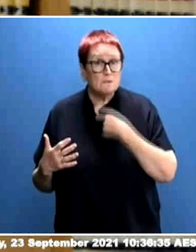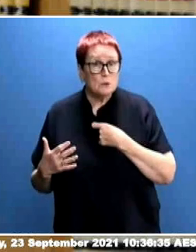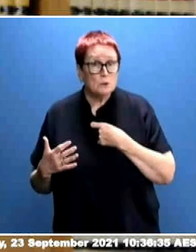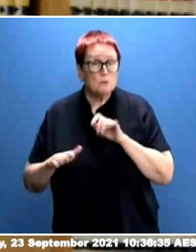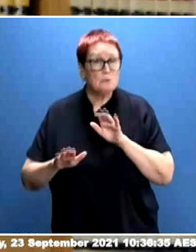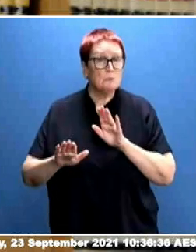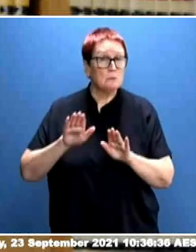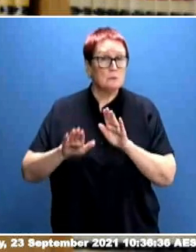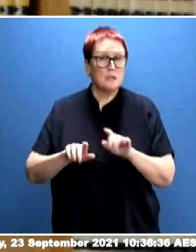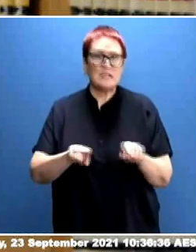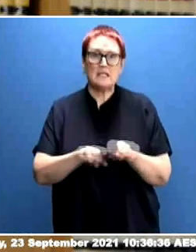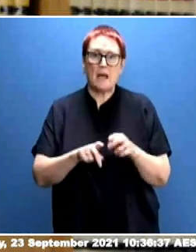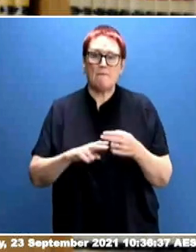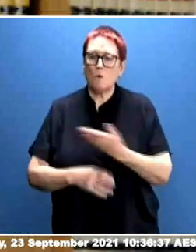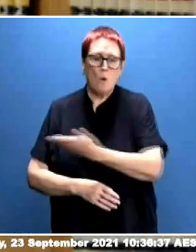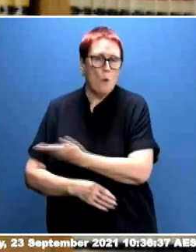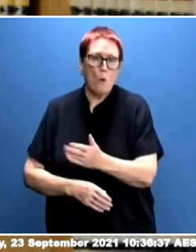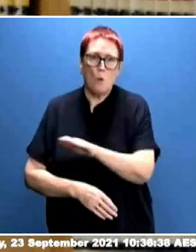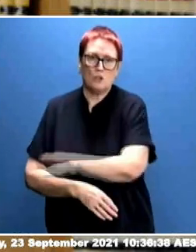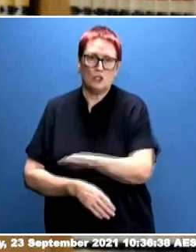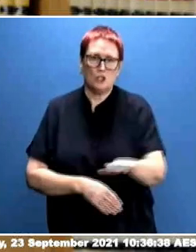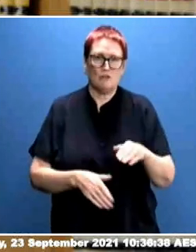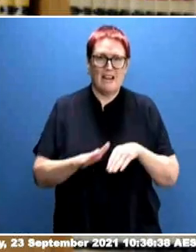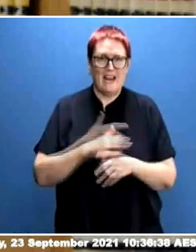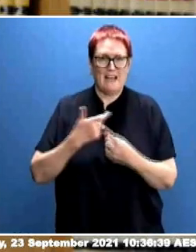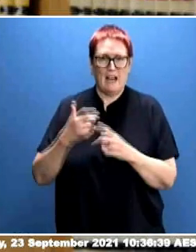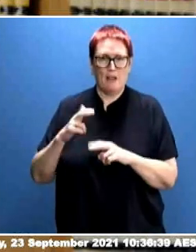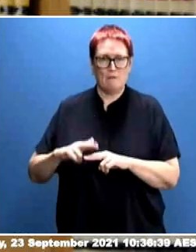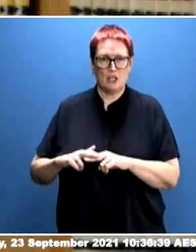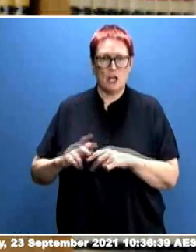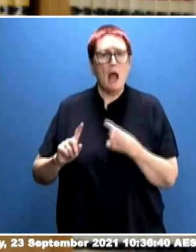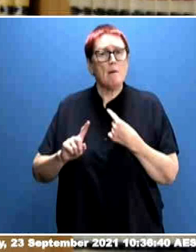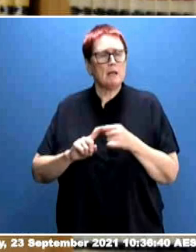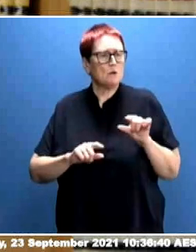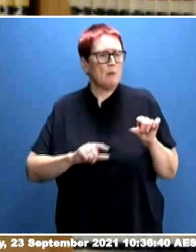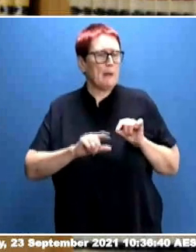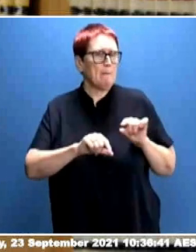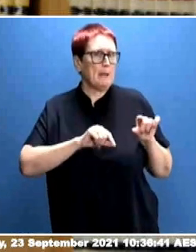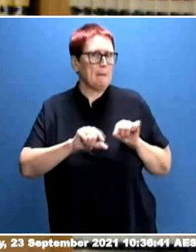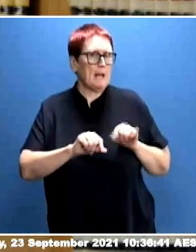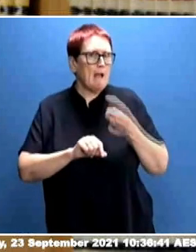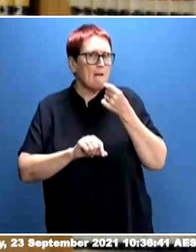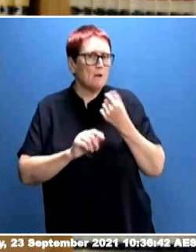or are the same for every single child that comes to our service and we also select a few indicators that are specific to what that child